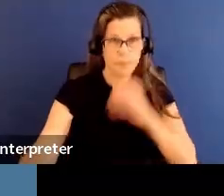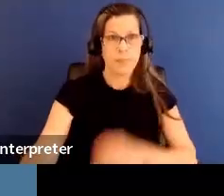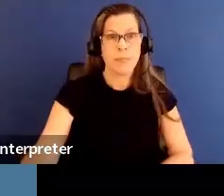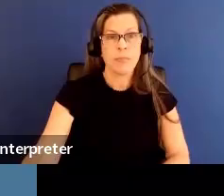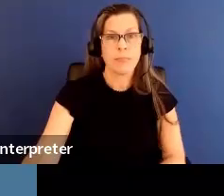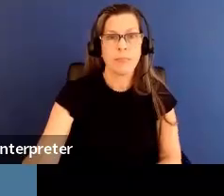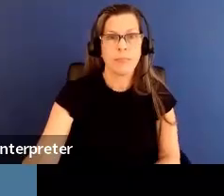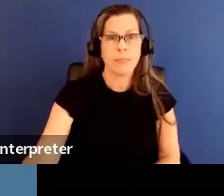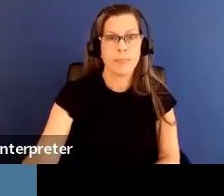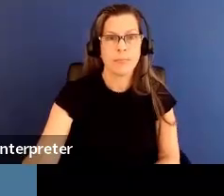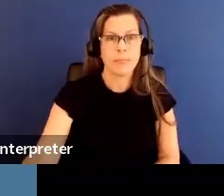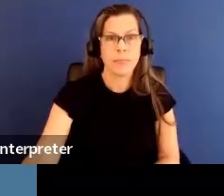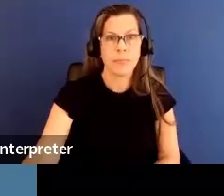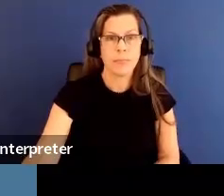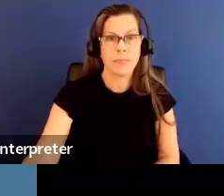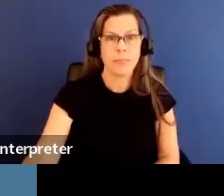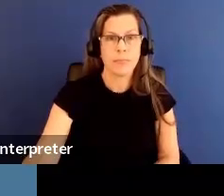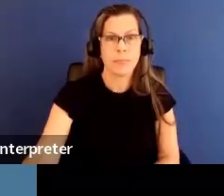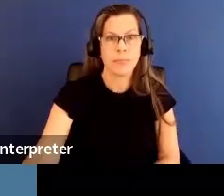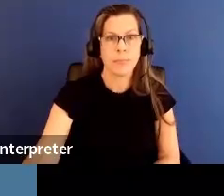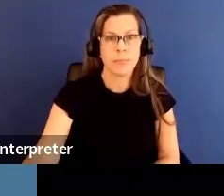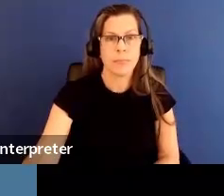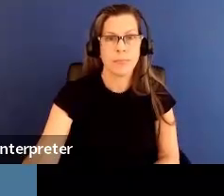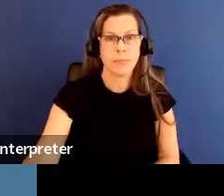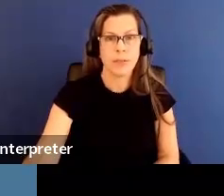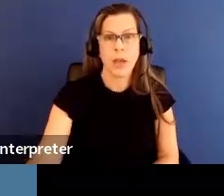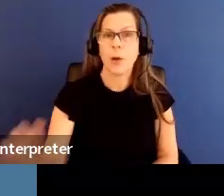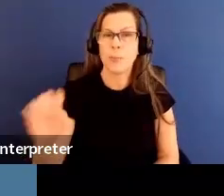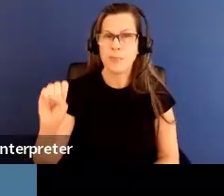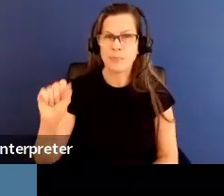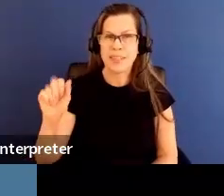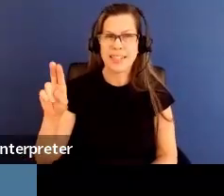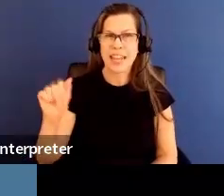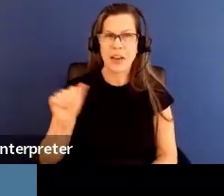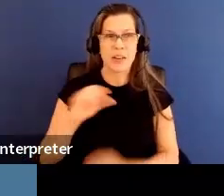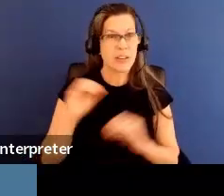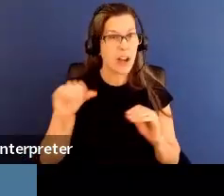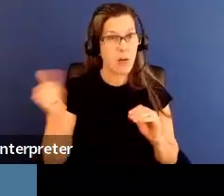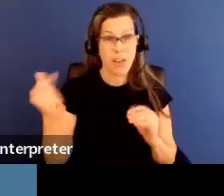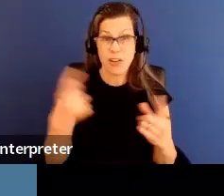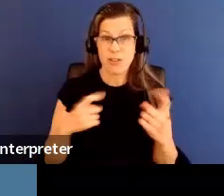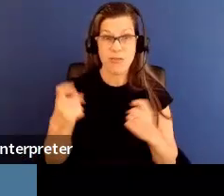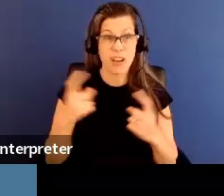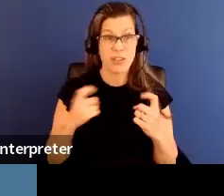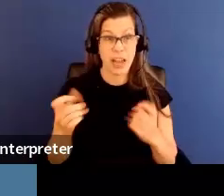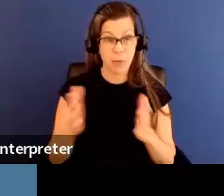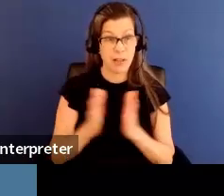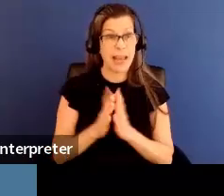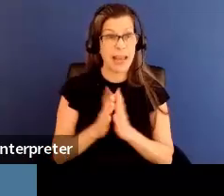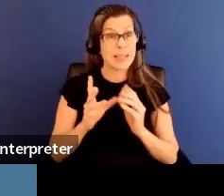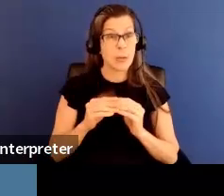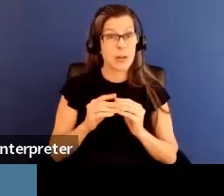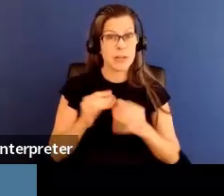for everybody involved. And so I think that something I wanted to highlight and thank you Cynthia for